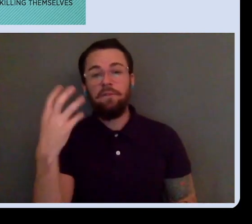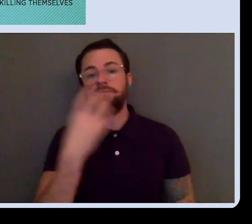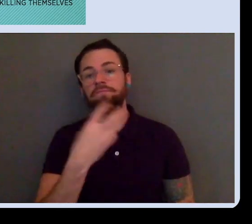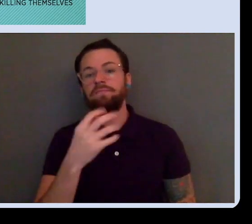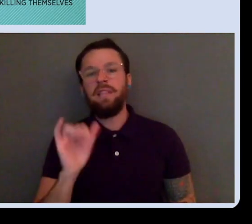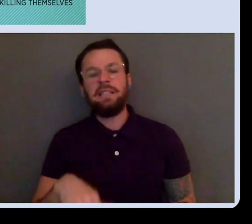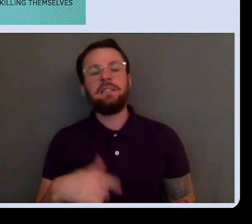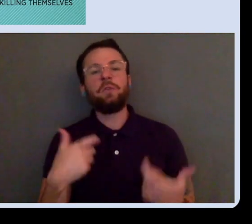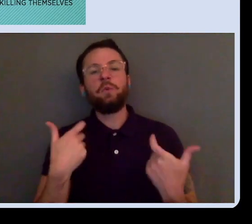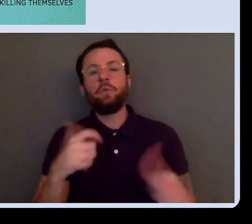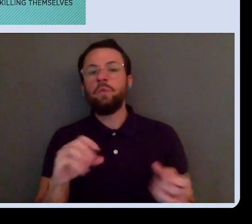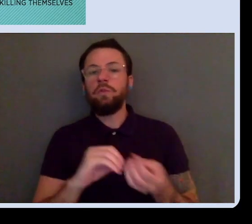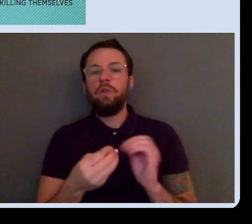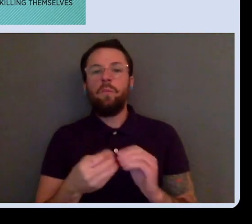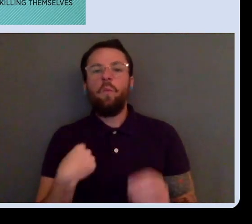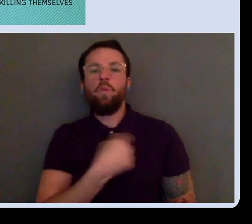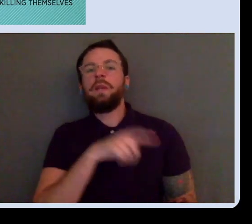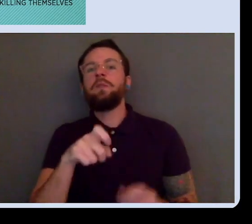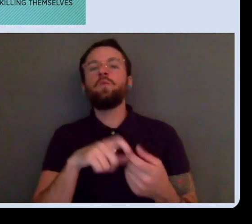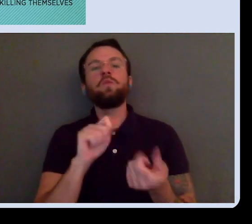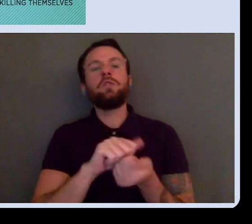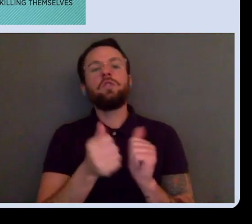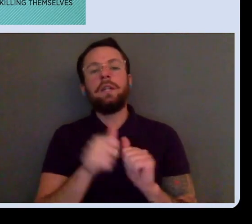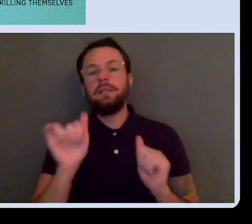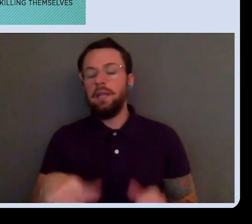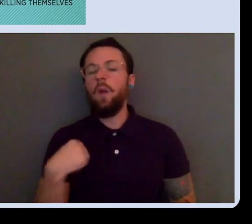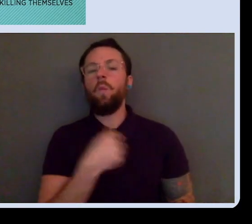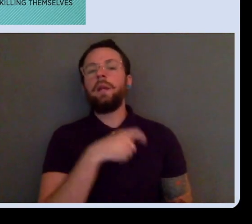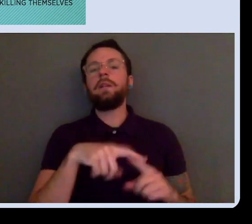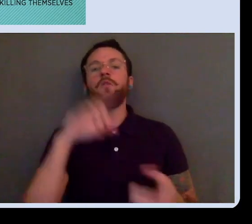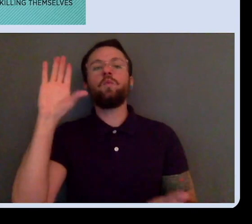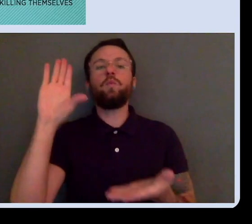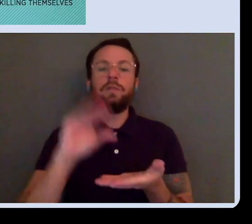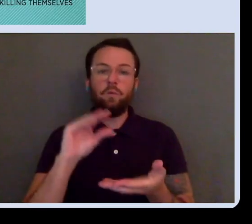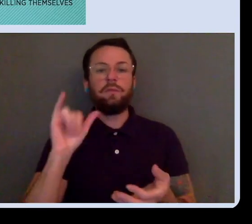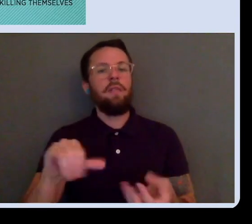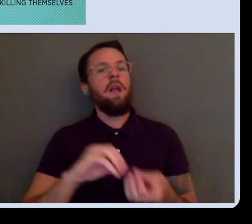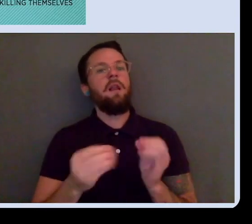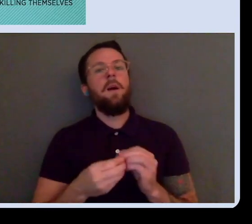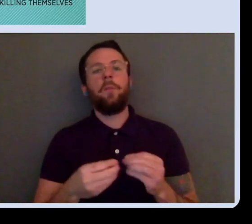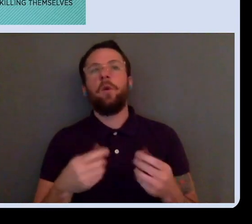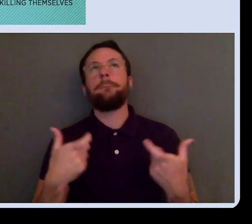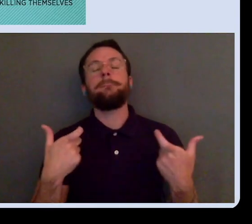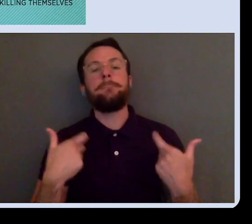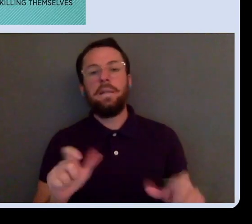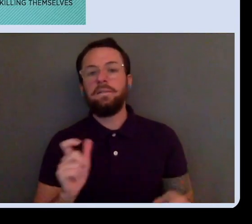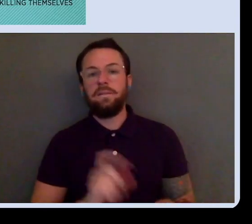They haven't attempted suicide but they thought about it and that's almost half. That is way too high of a number.